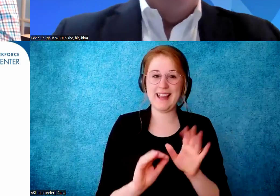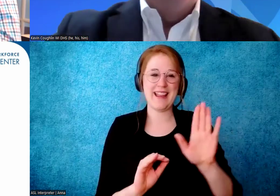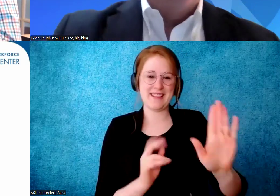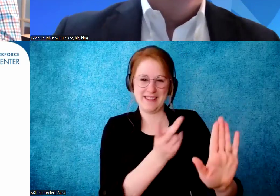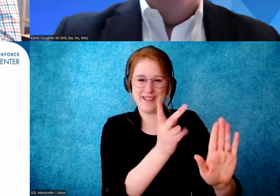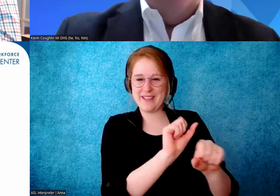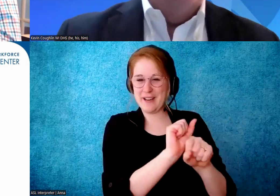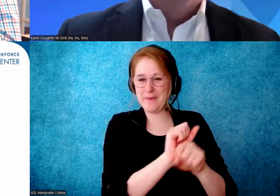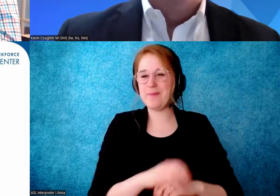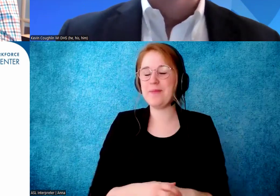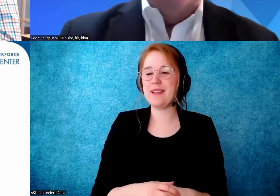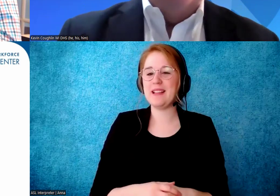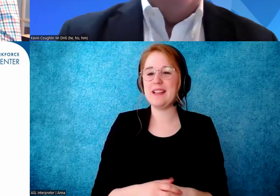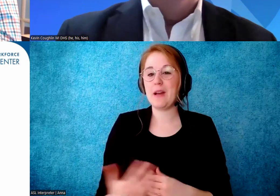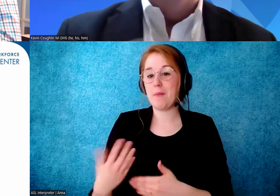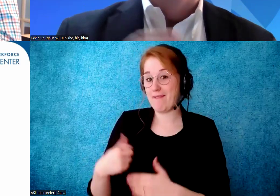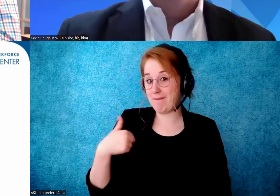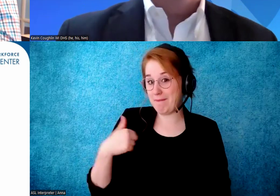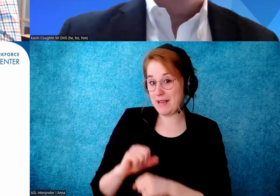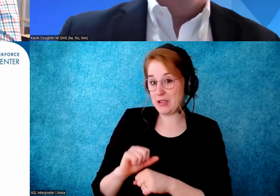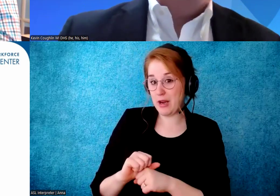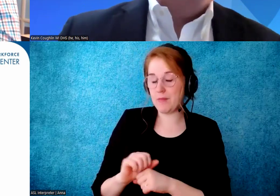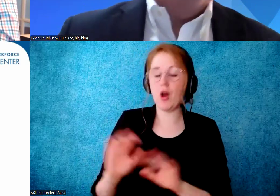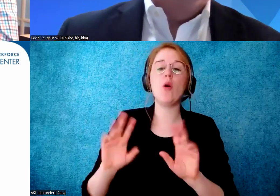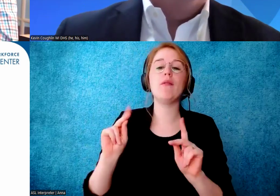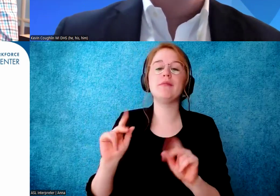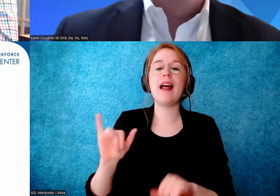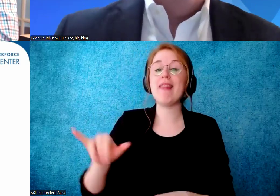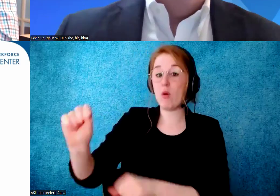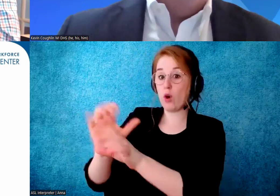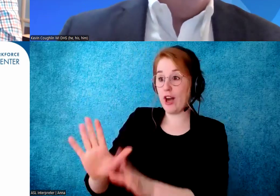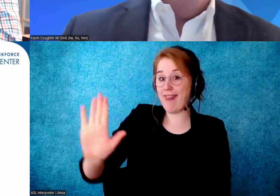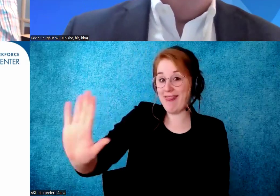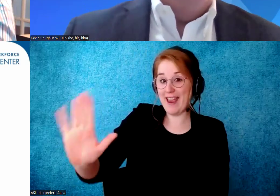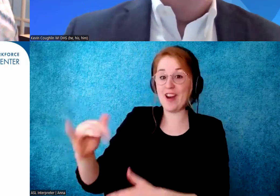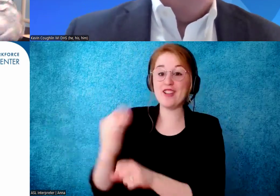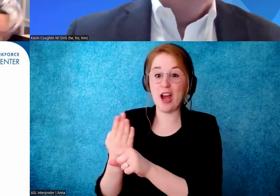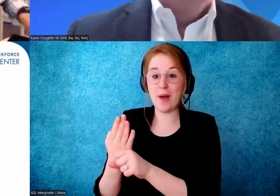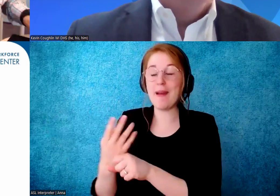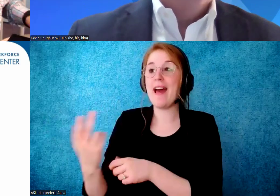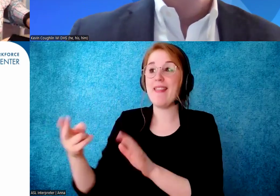And then we, a part of our job is getting them from registration through the program and getting them on our registry